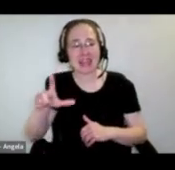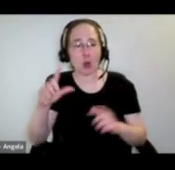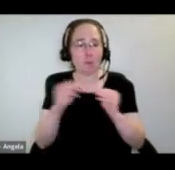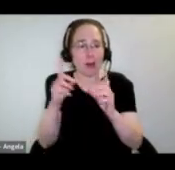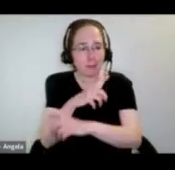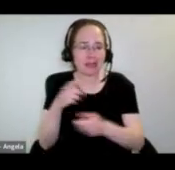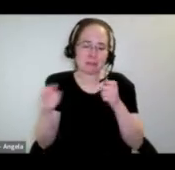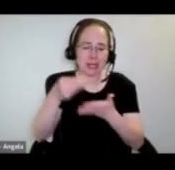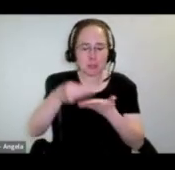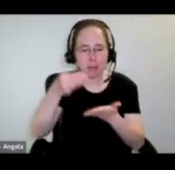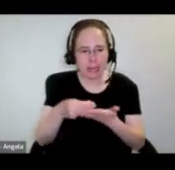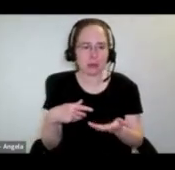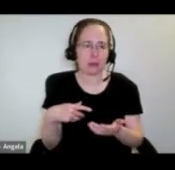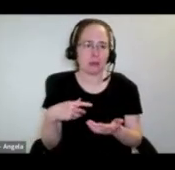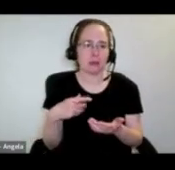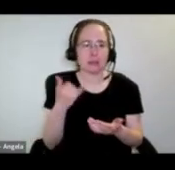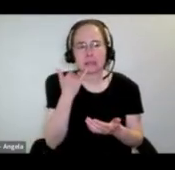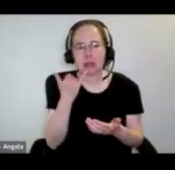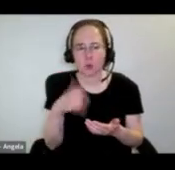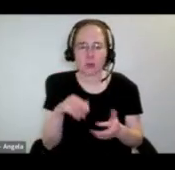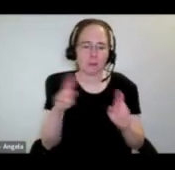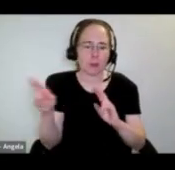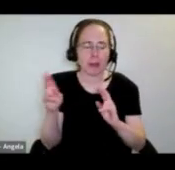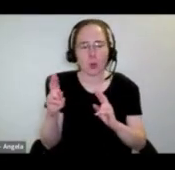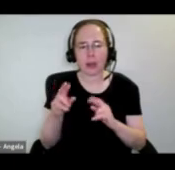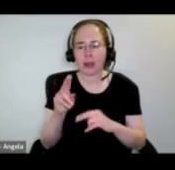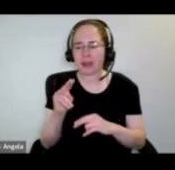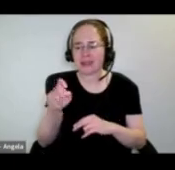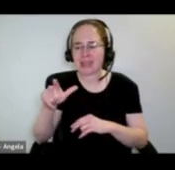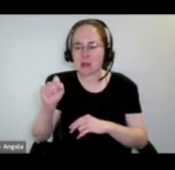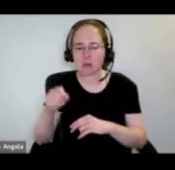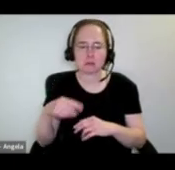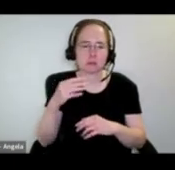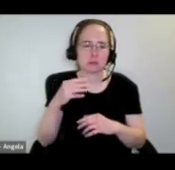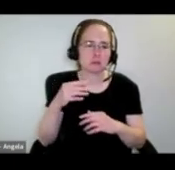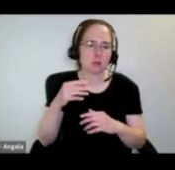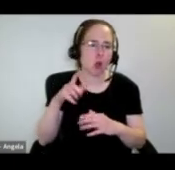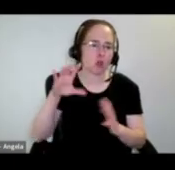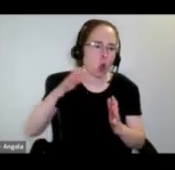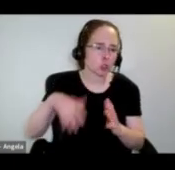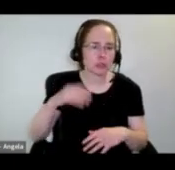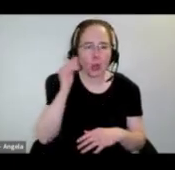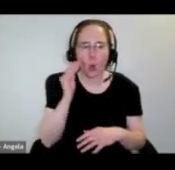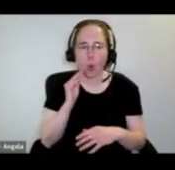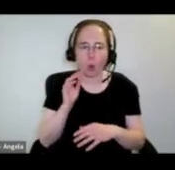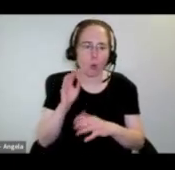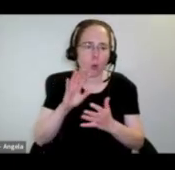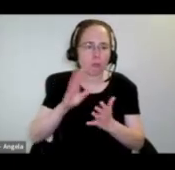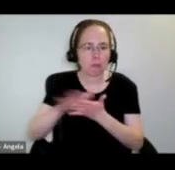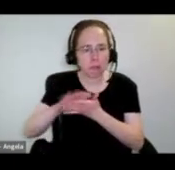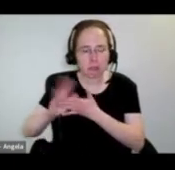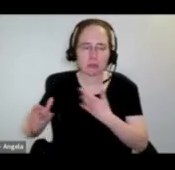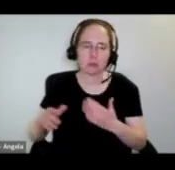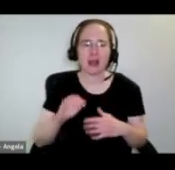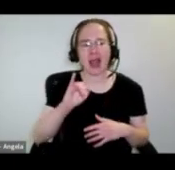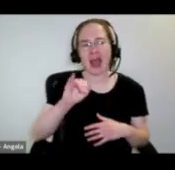David Watkins: IADLs are a more complex series of life functions, such as managing money, telephoning, preparing needles, laundry, housework.